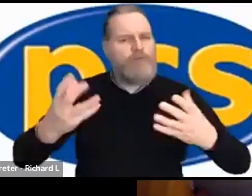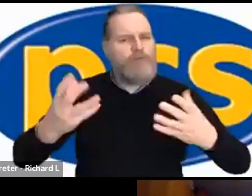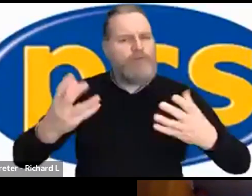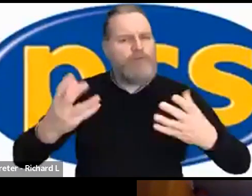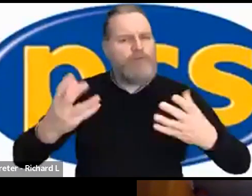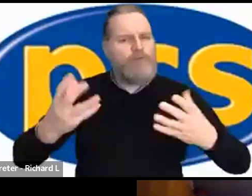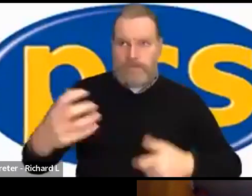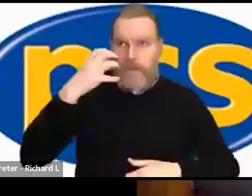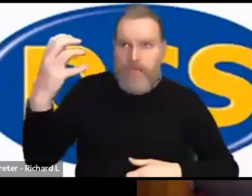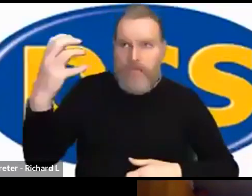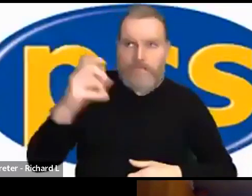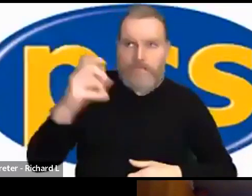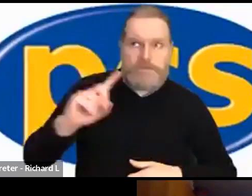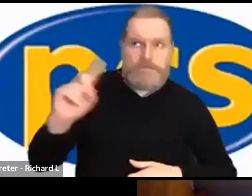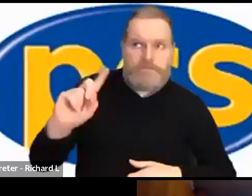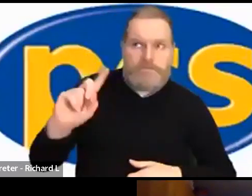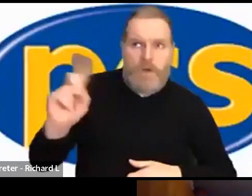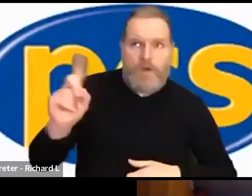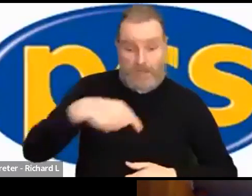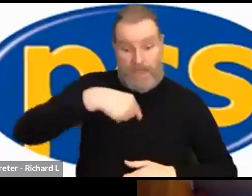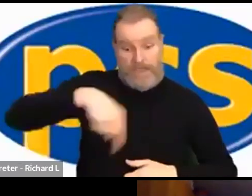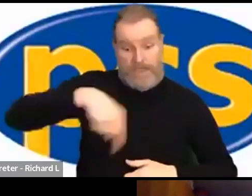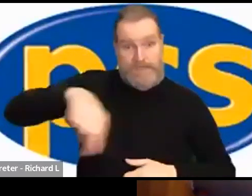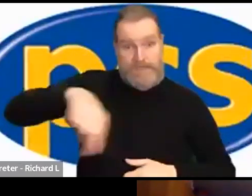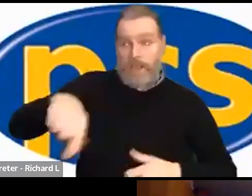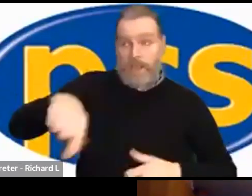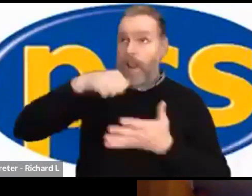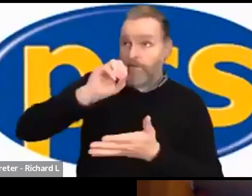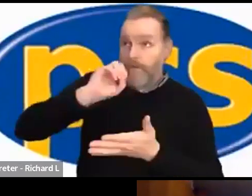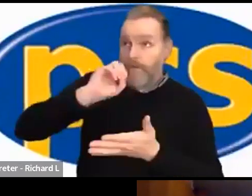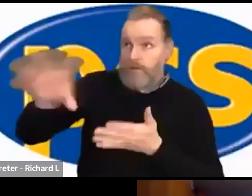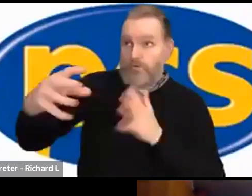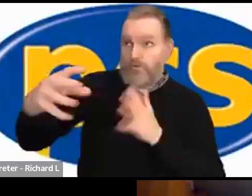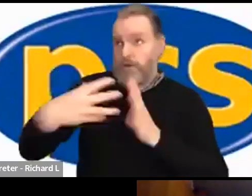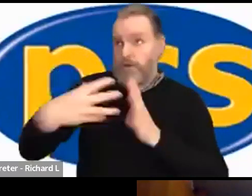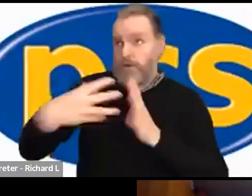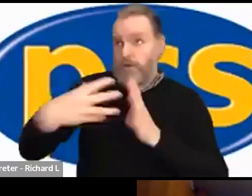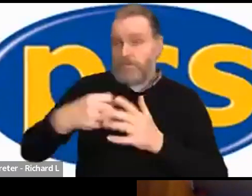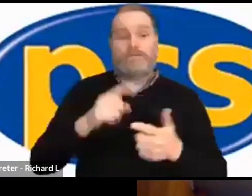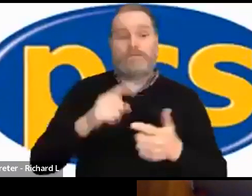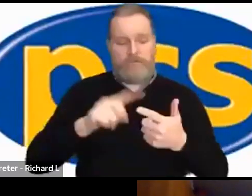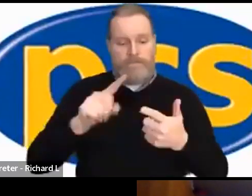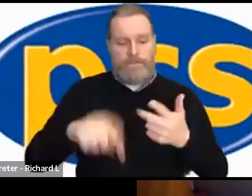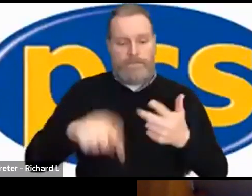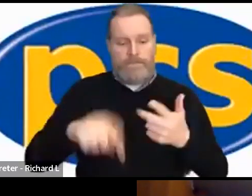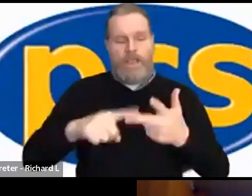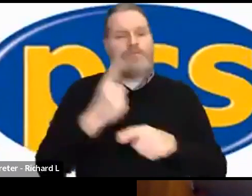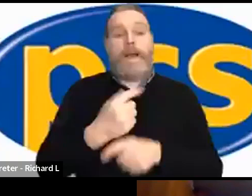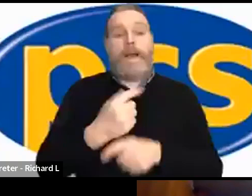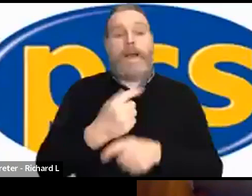What the government is t the Government is currently saying, cause we've exchanged letters with them this week why, the strike on the first why, the strike on the first of